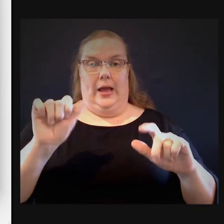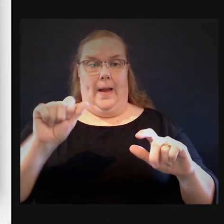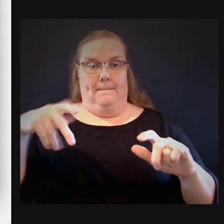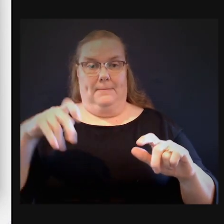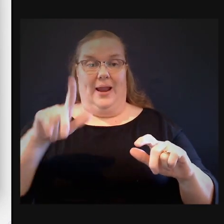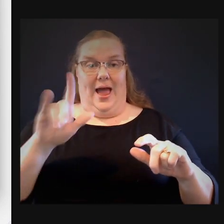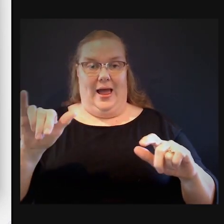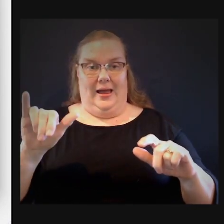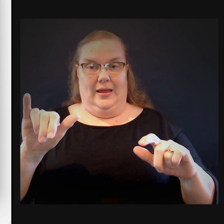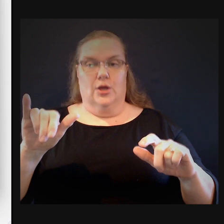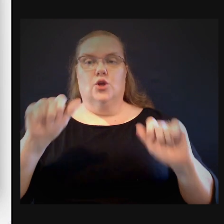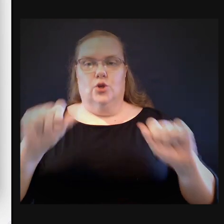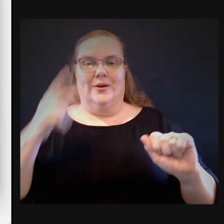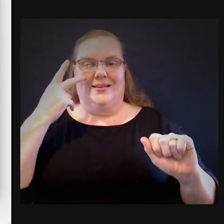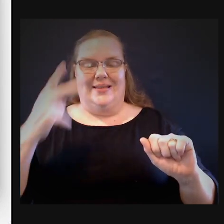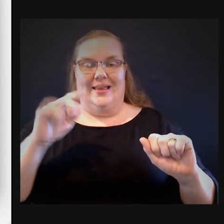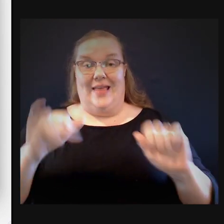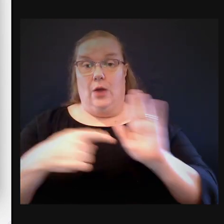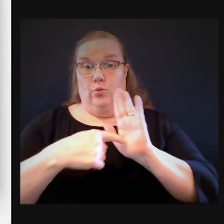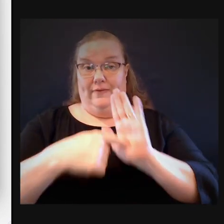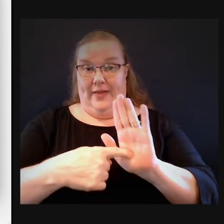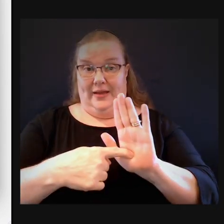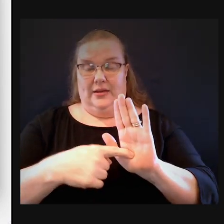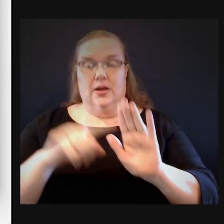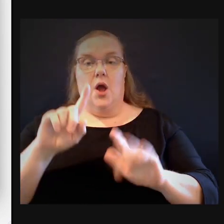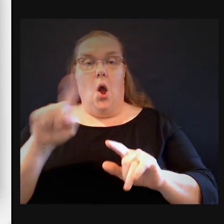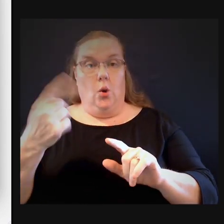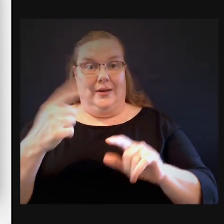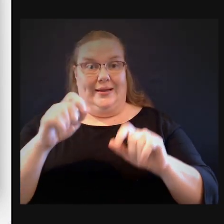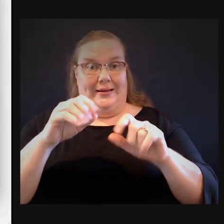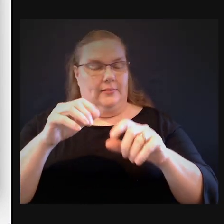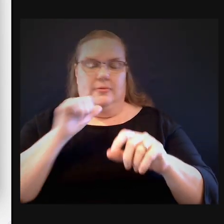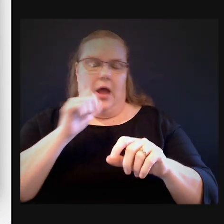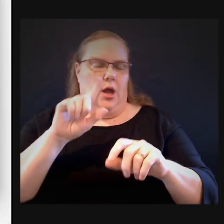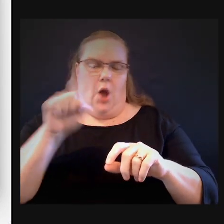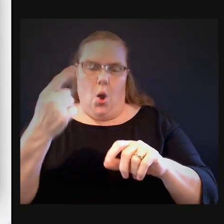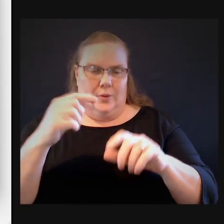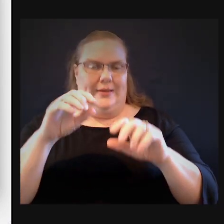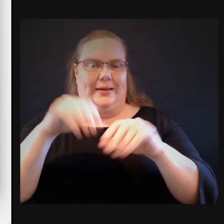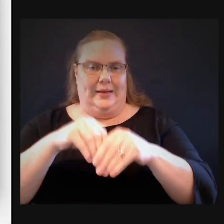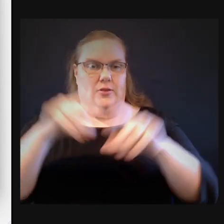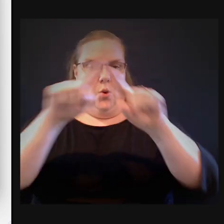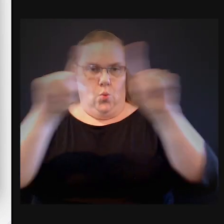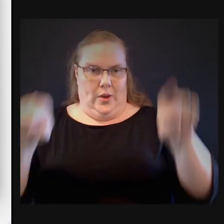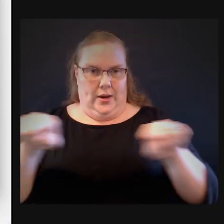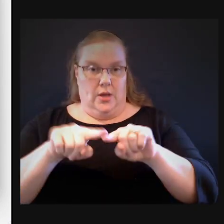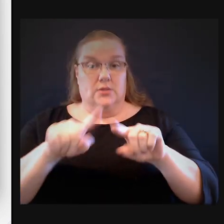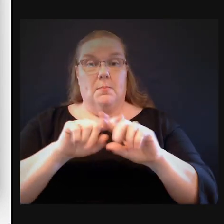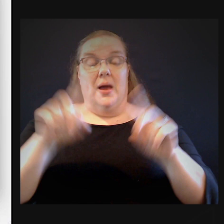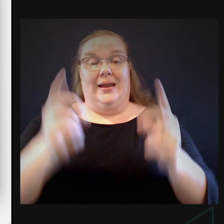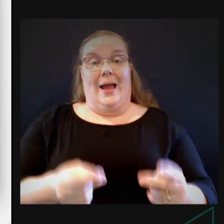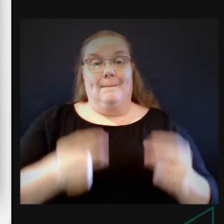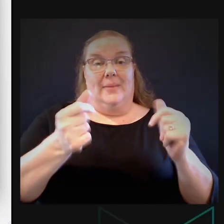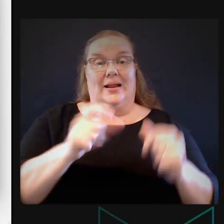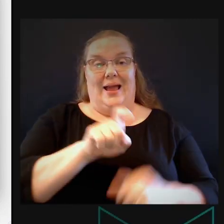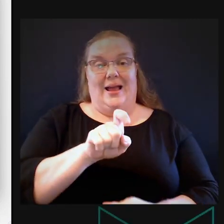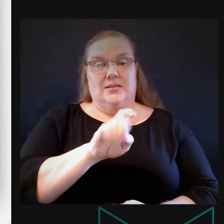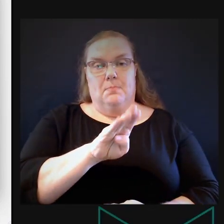and you'll be able to see that reflected not only in the Windows Settings panel but also immediately in Xbox Manager.